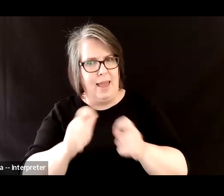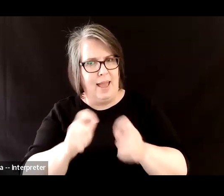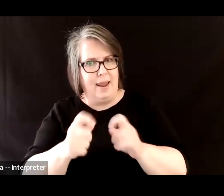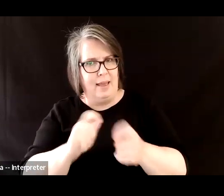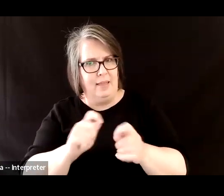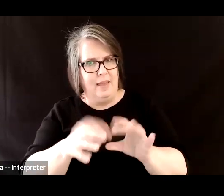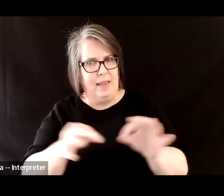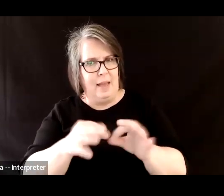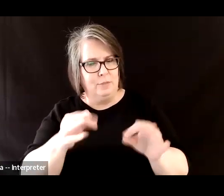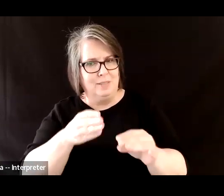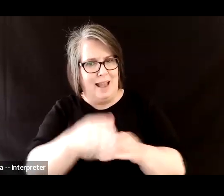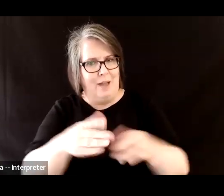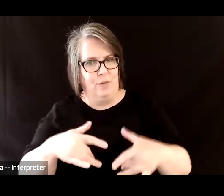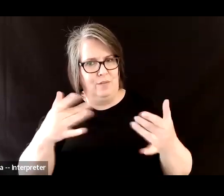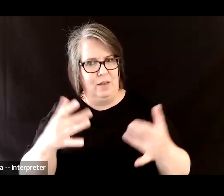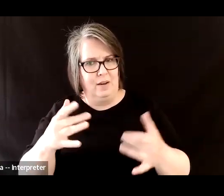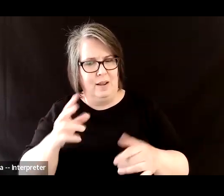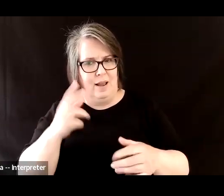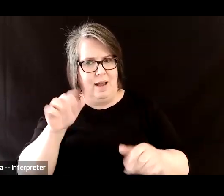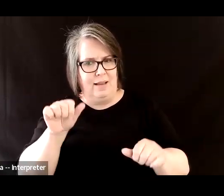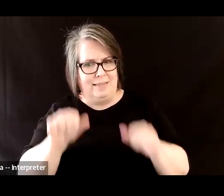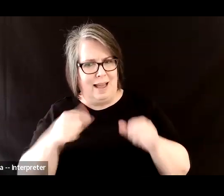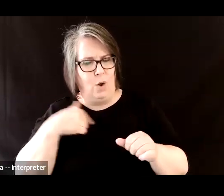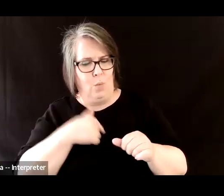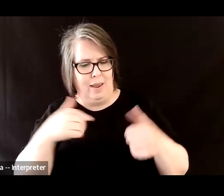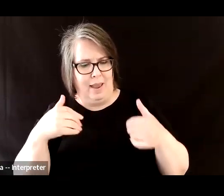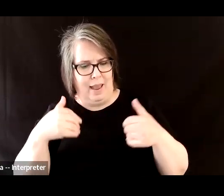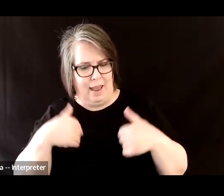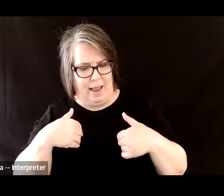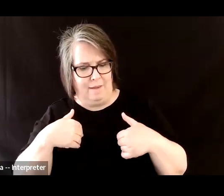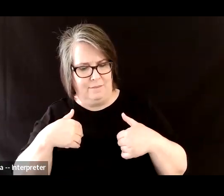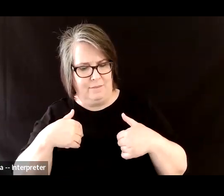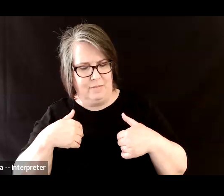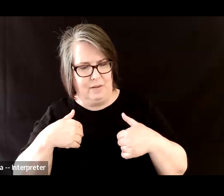event? I don't think we have the bandwidth to have a live human captioning for our numerous